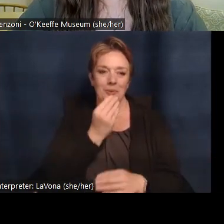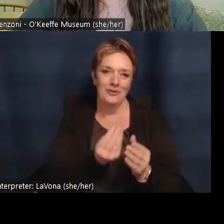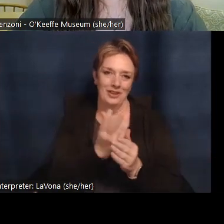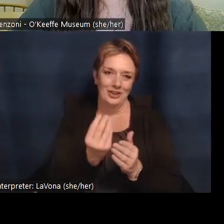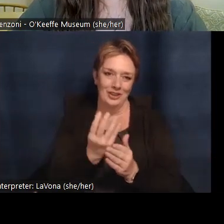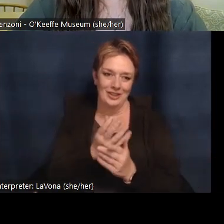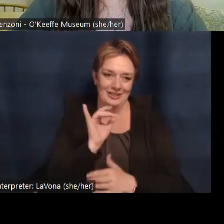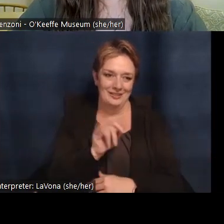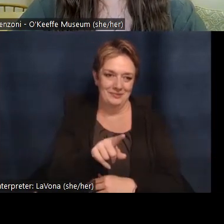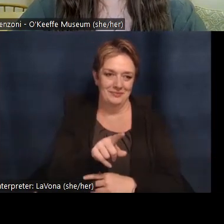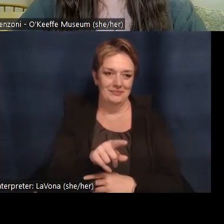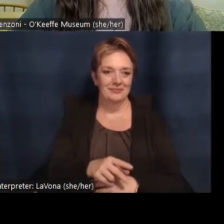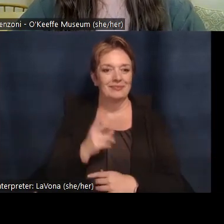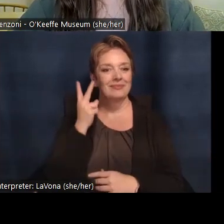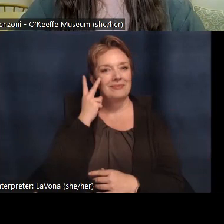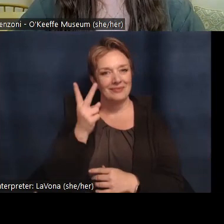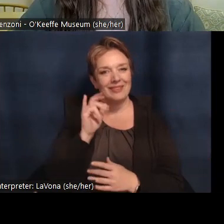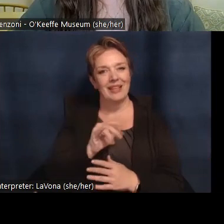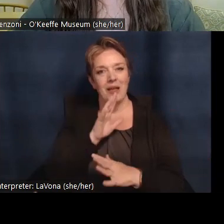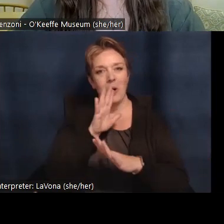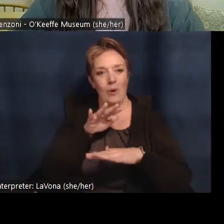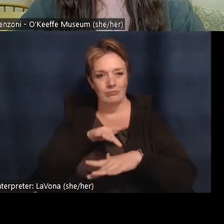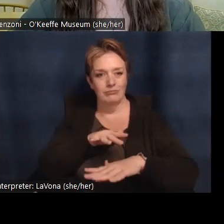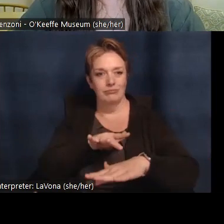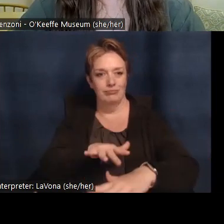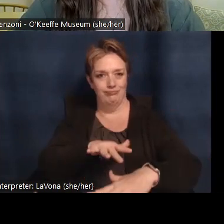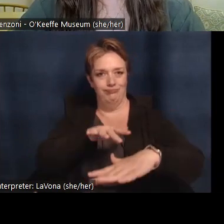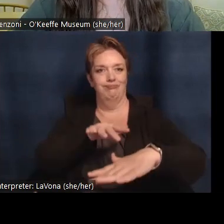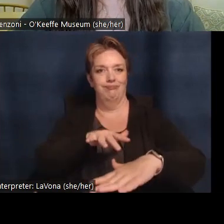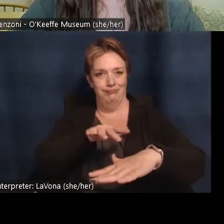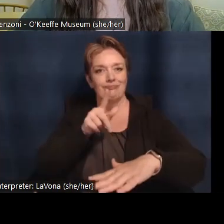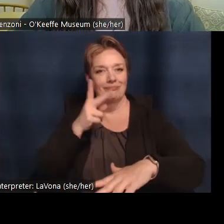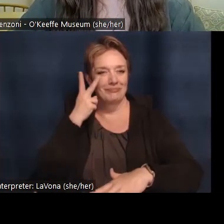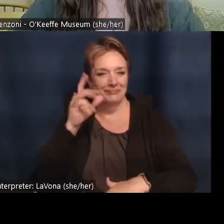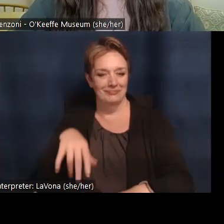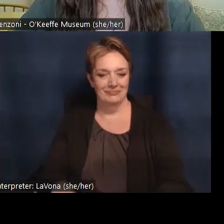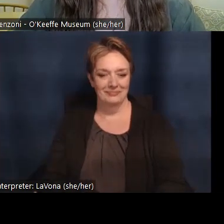And you can see a little bit more of how it looks when we're doing our flood irrigation.